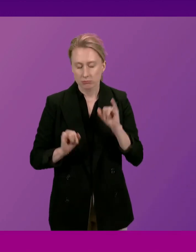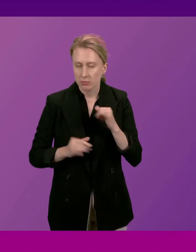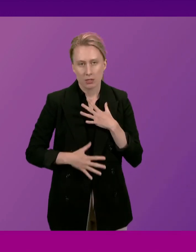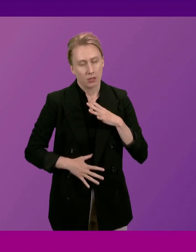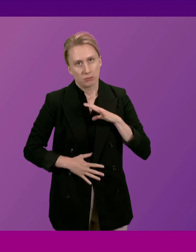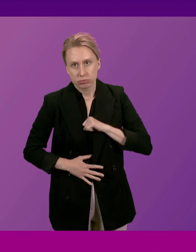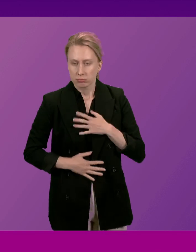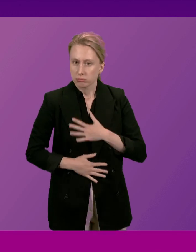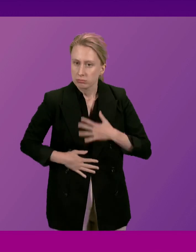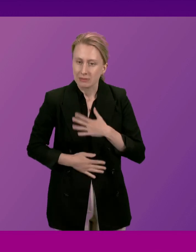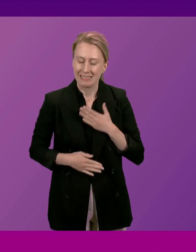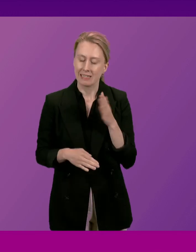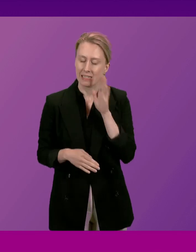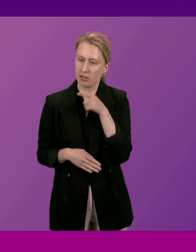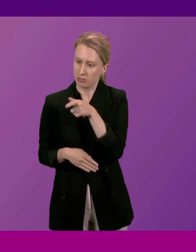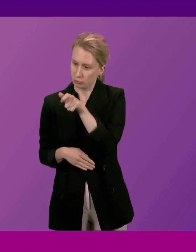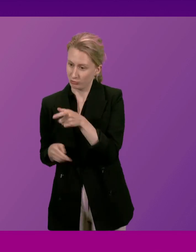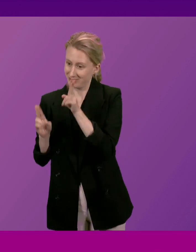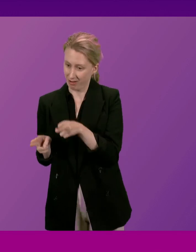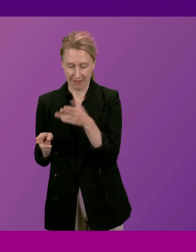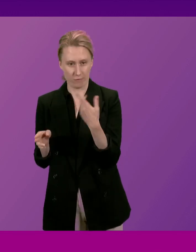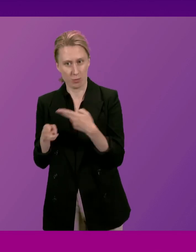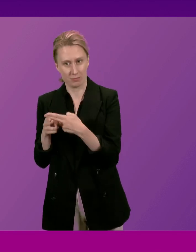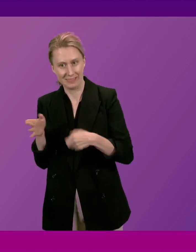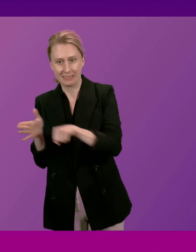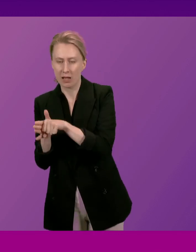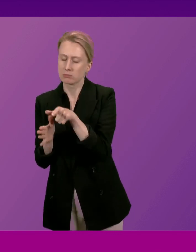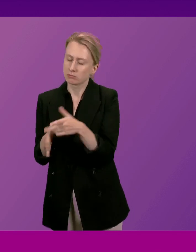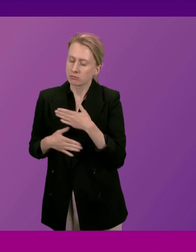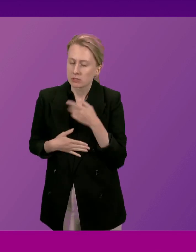Kayden Moy over the weekend. Kayden was a beloved son from East Kilbride whose